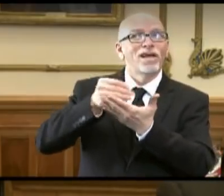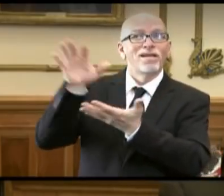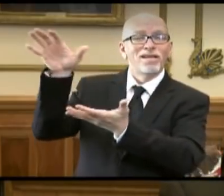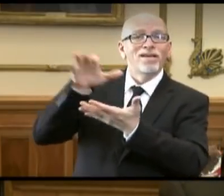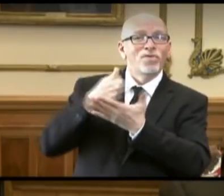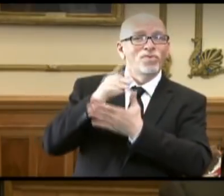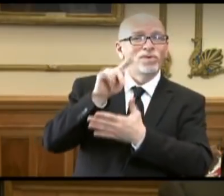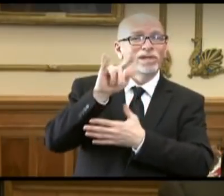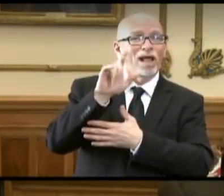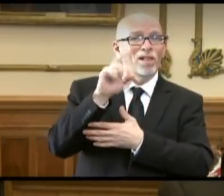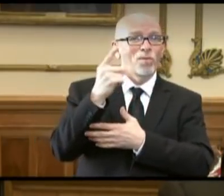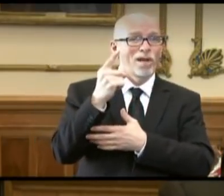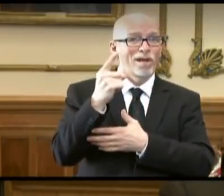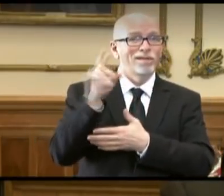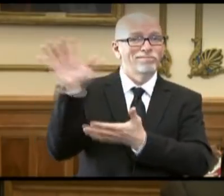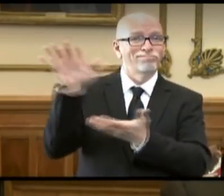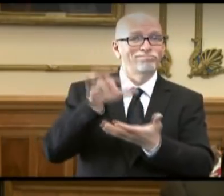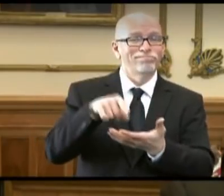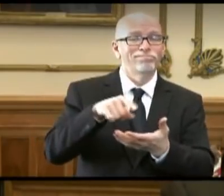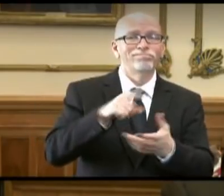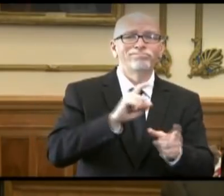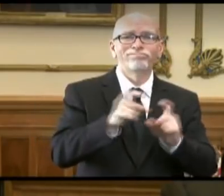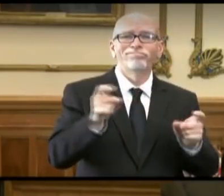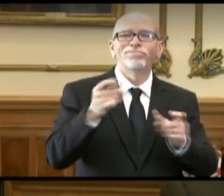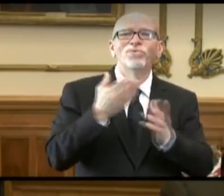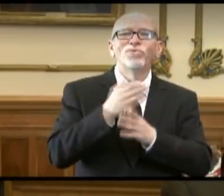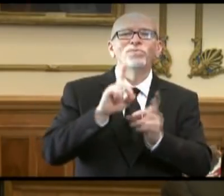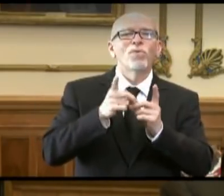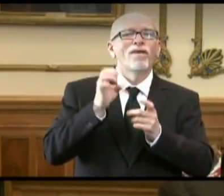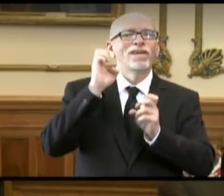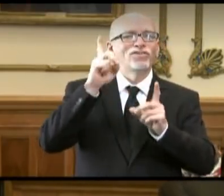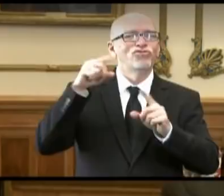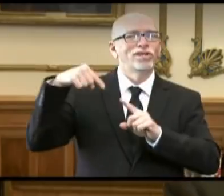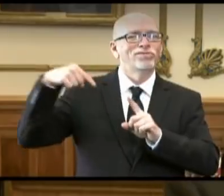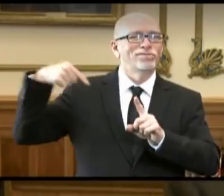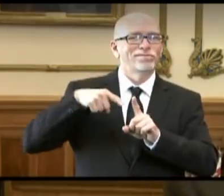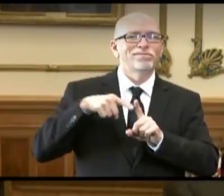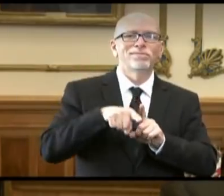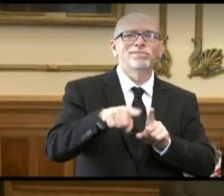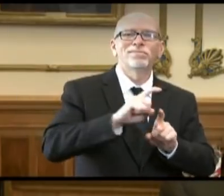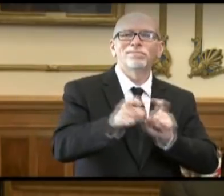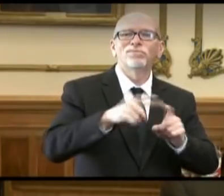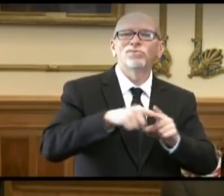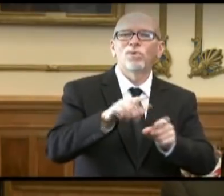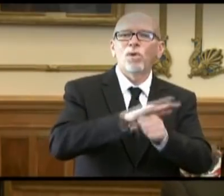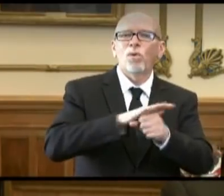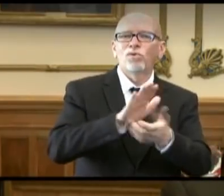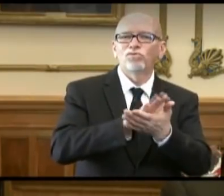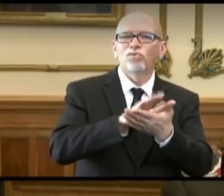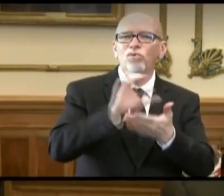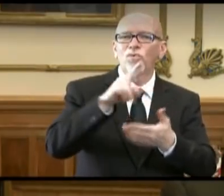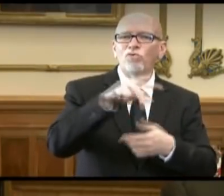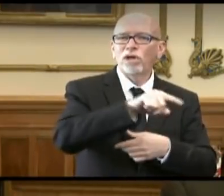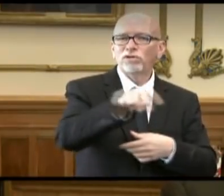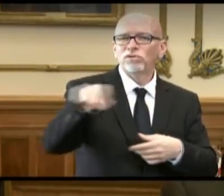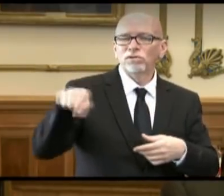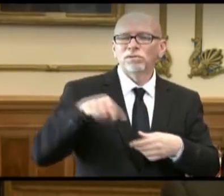ONE FUNDING. THAT'S A VERY TECHNICAL ANSWER.